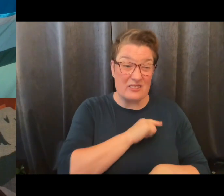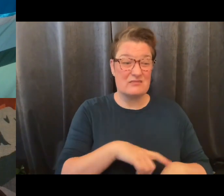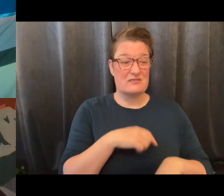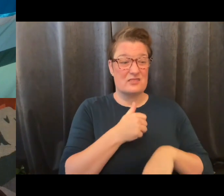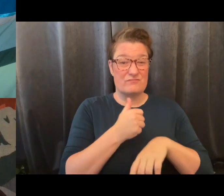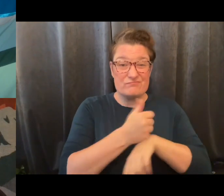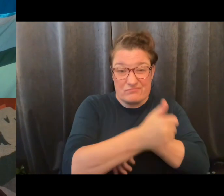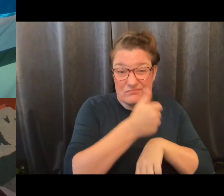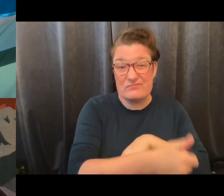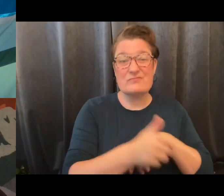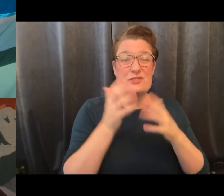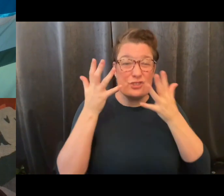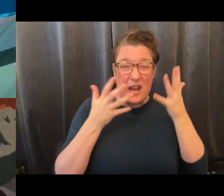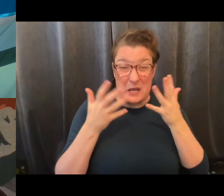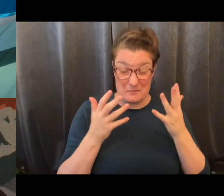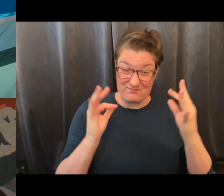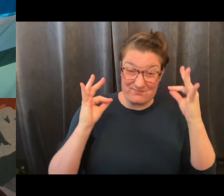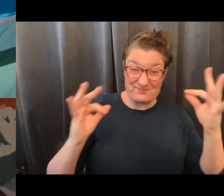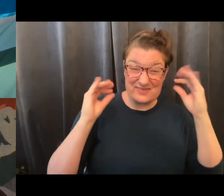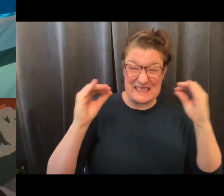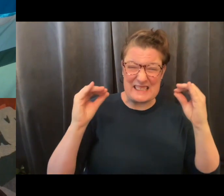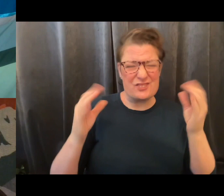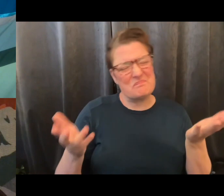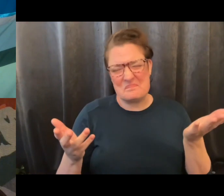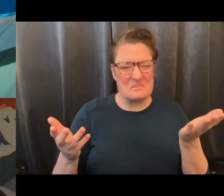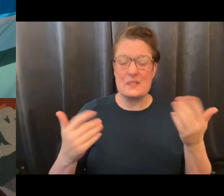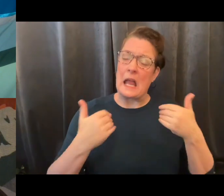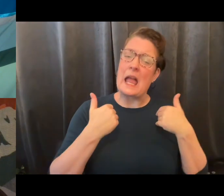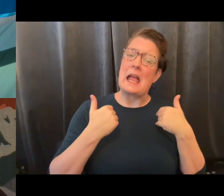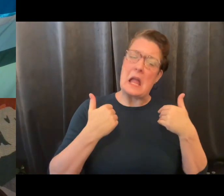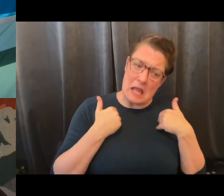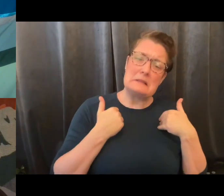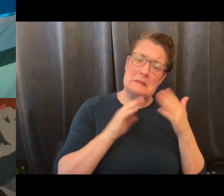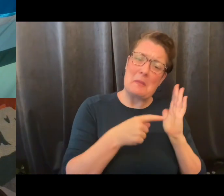And, you know, it has its place, but also being like, we're so capable of